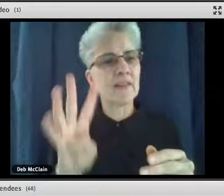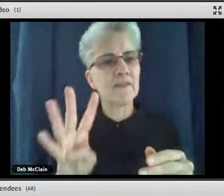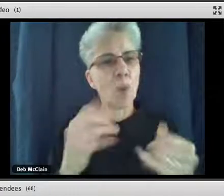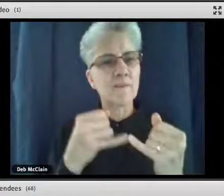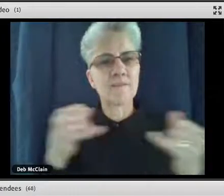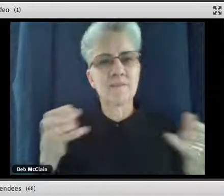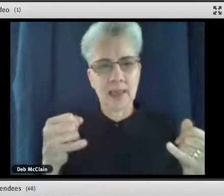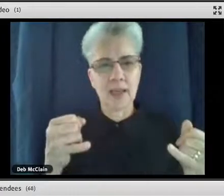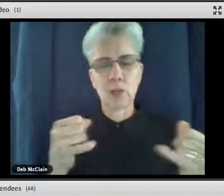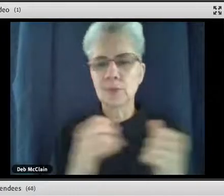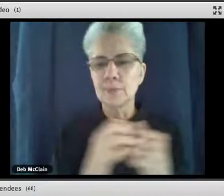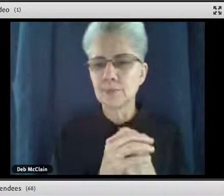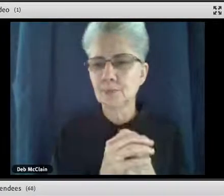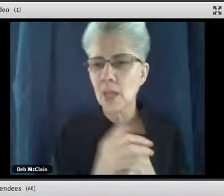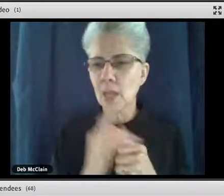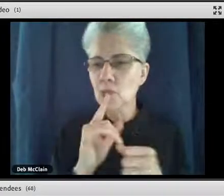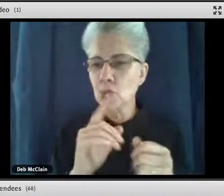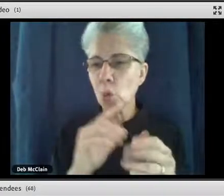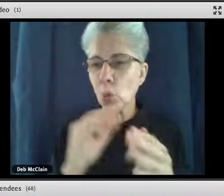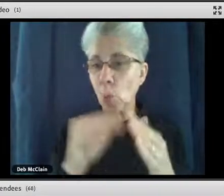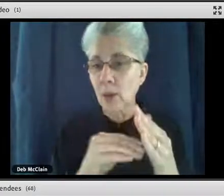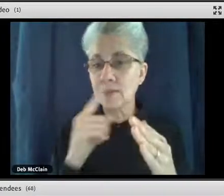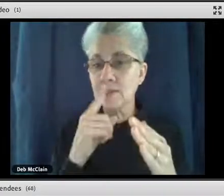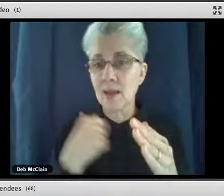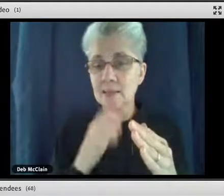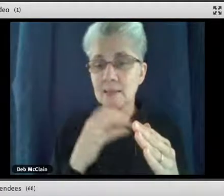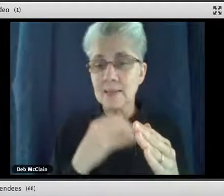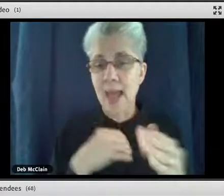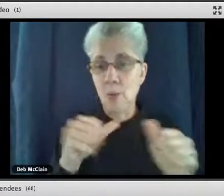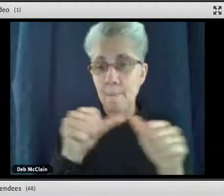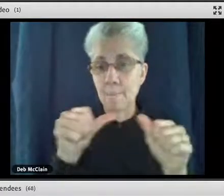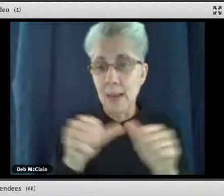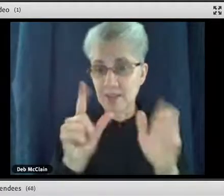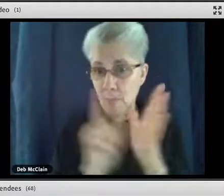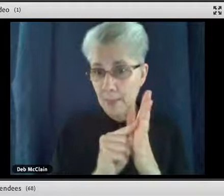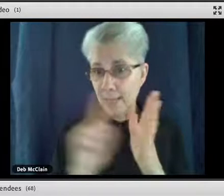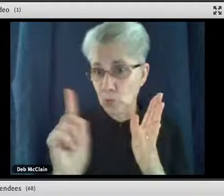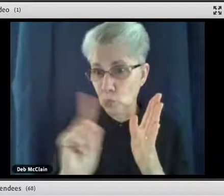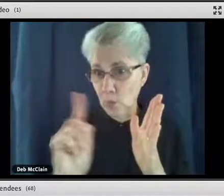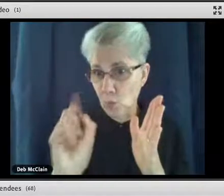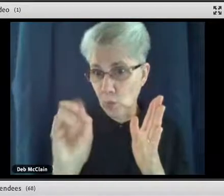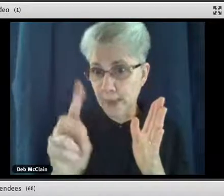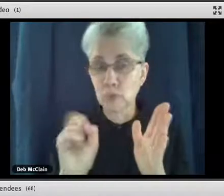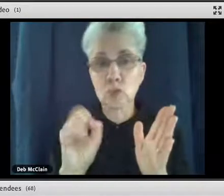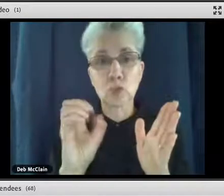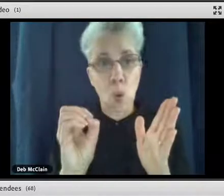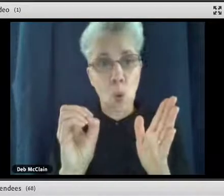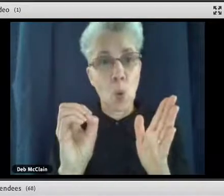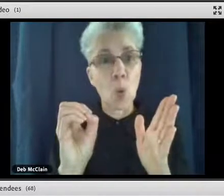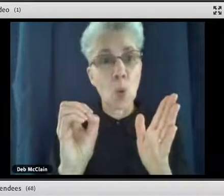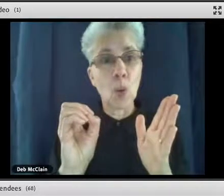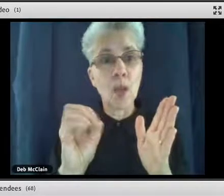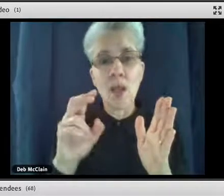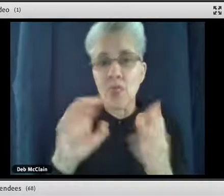our 264 field, variable field, in the record, which tells us our place of publication.